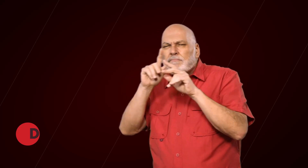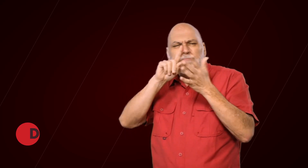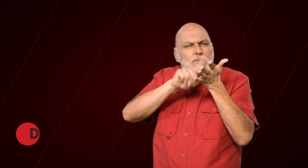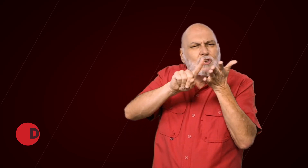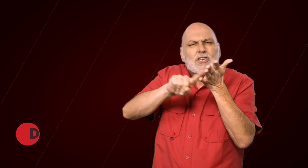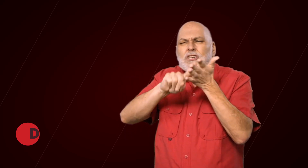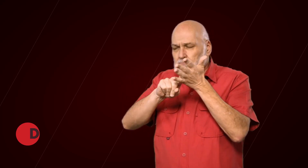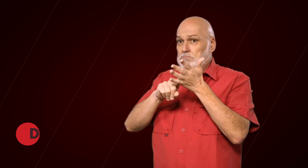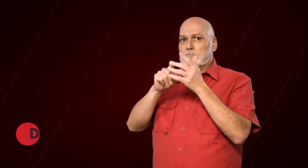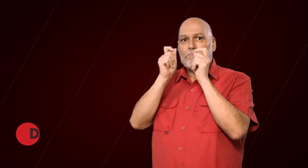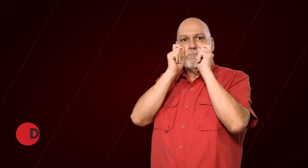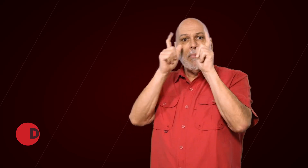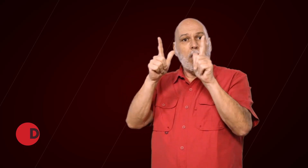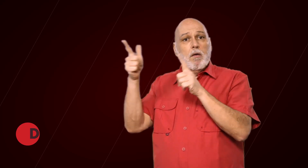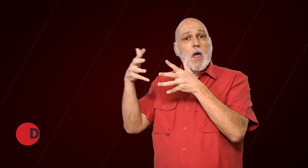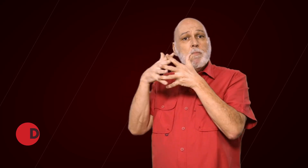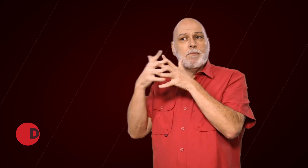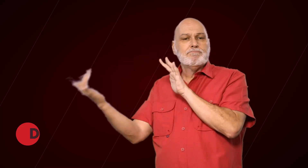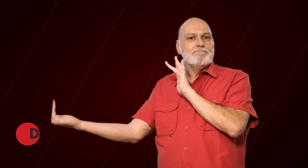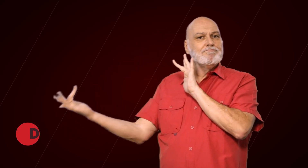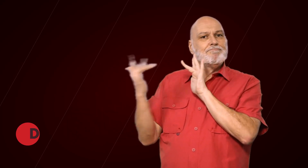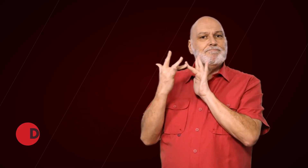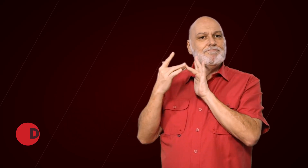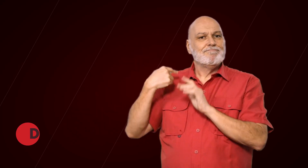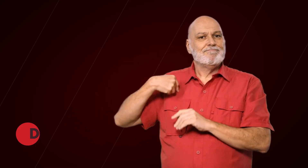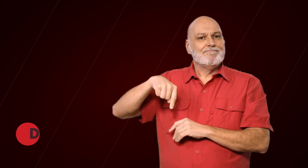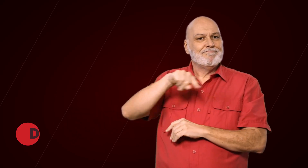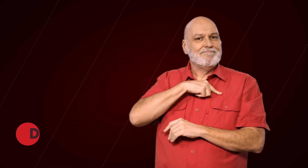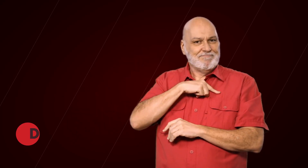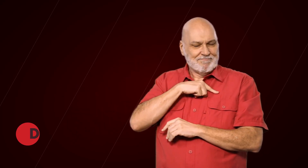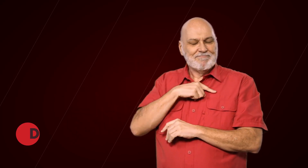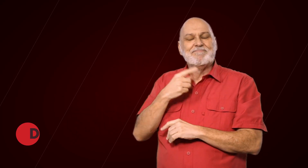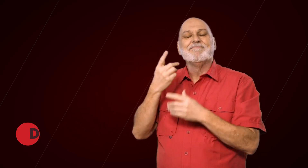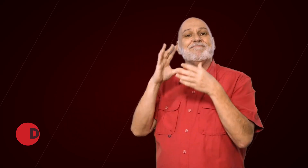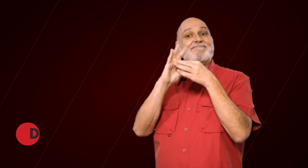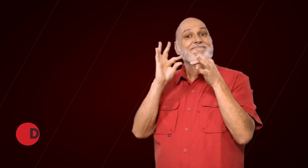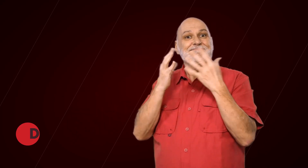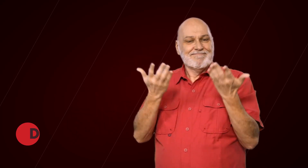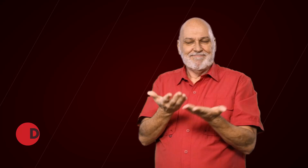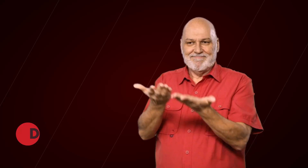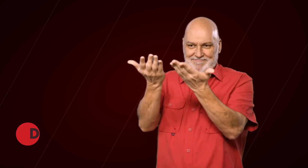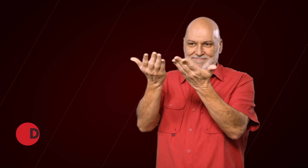we were contacted by an American.